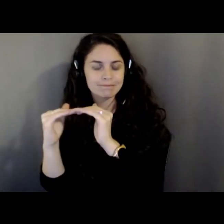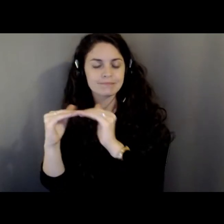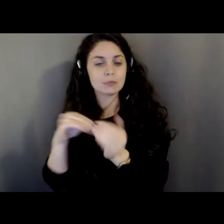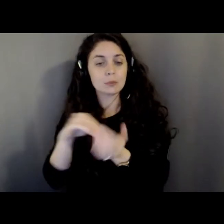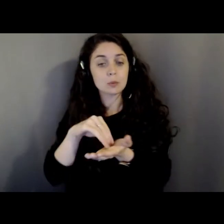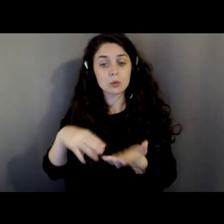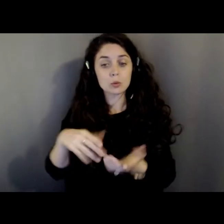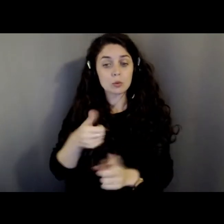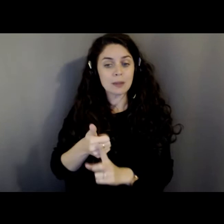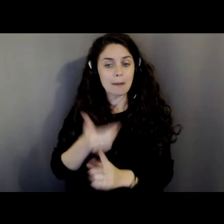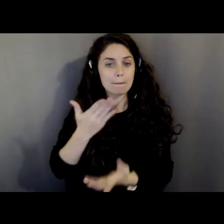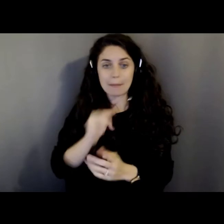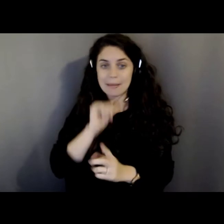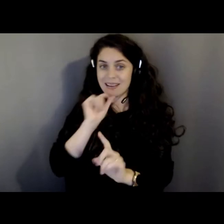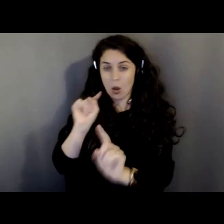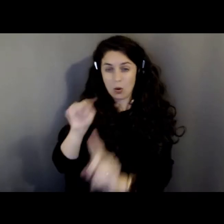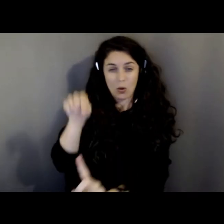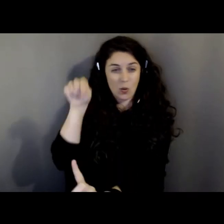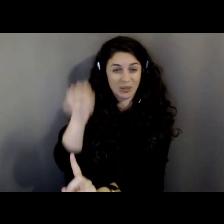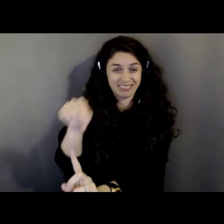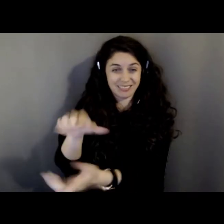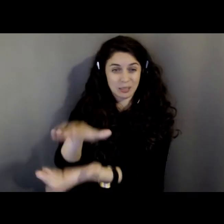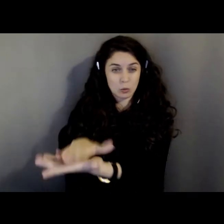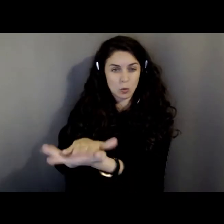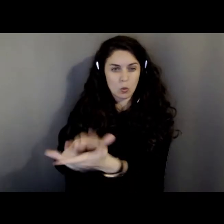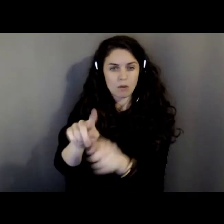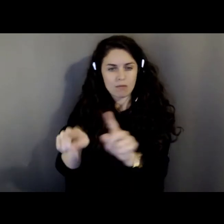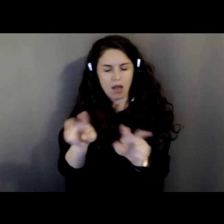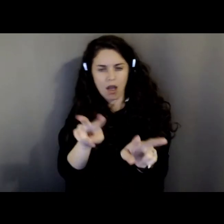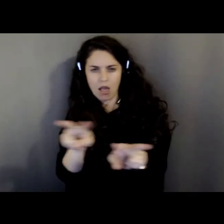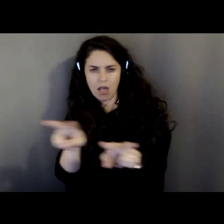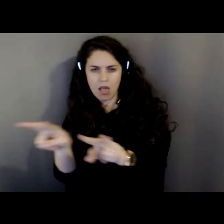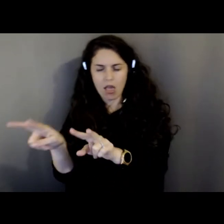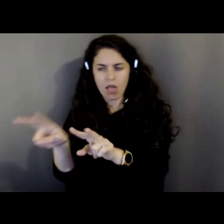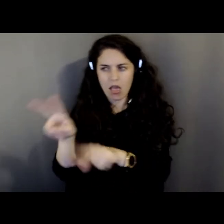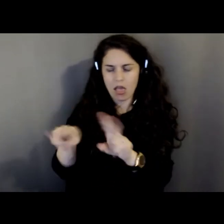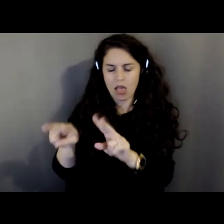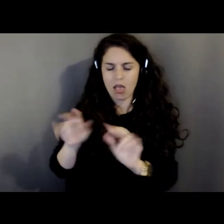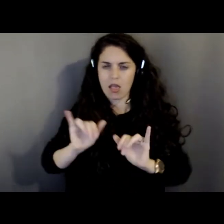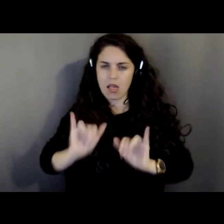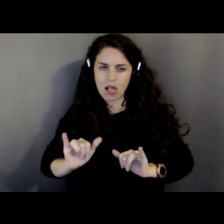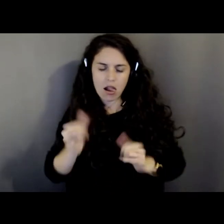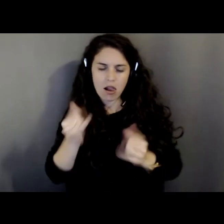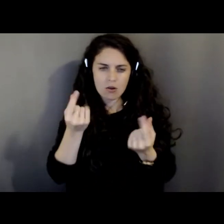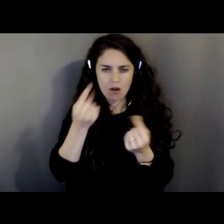attend that particular high school, just what to expect in terms of an American high school,